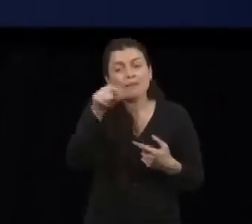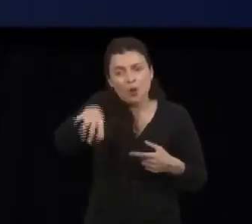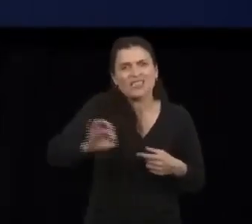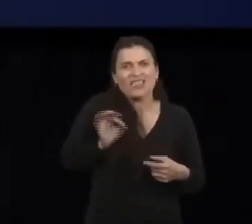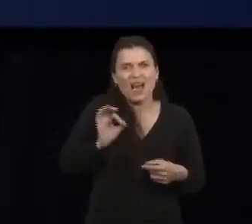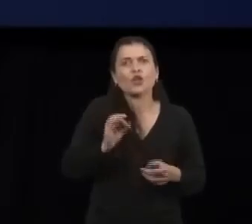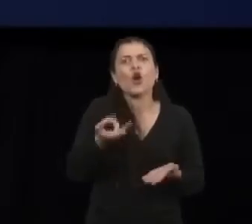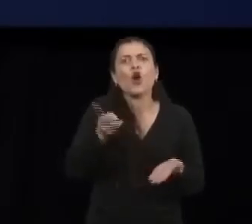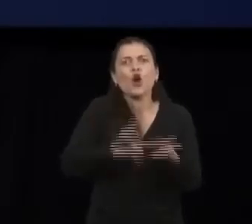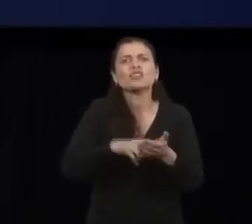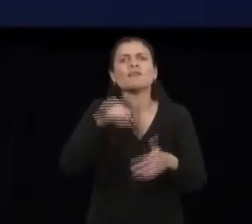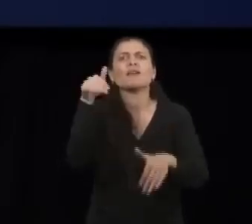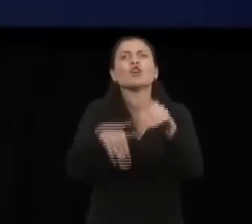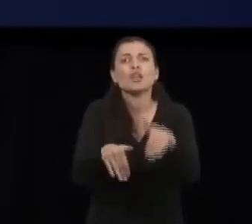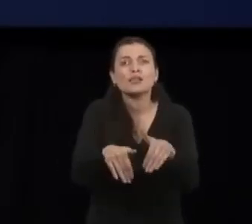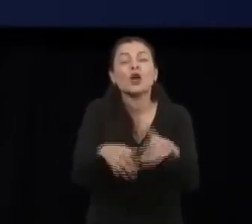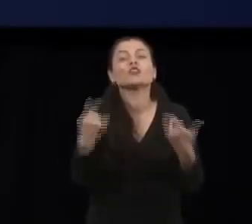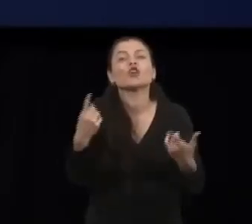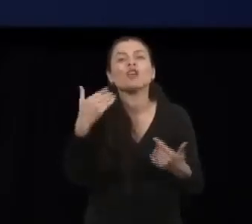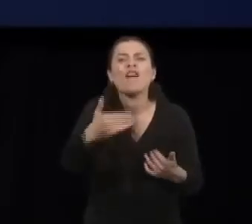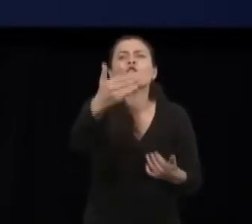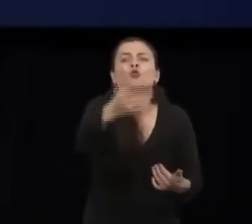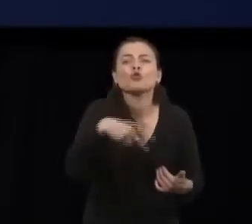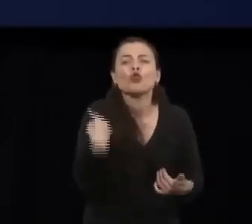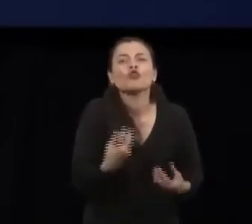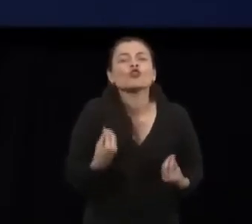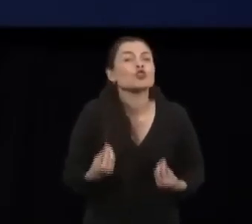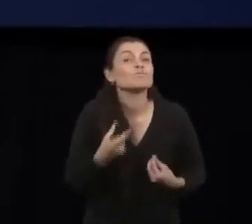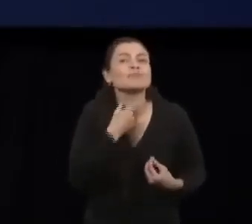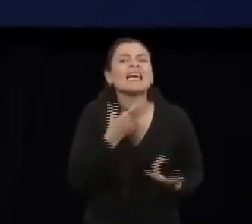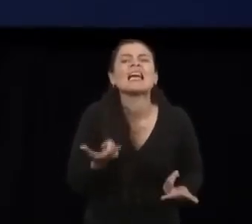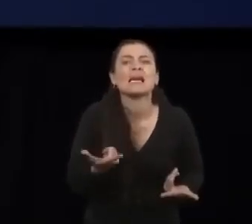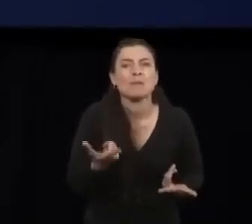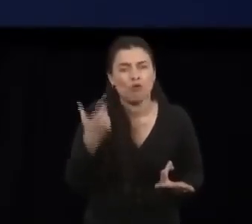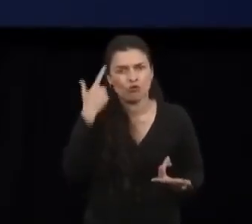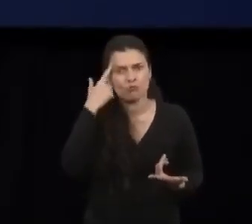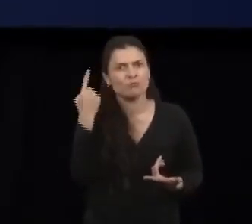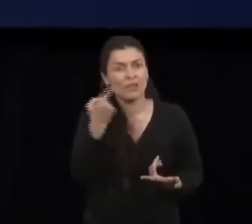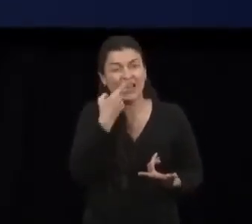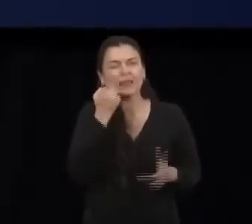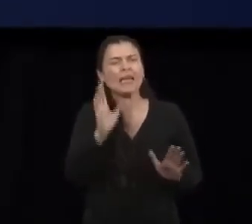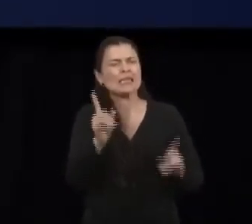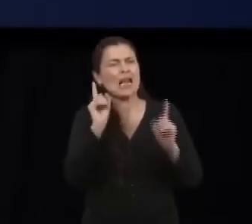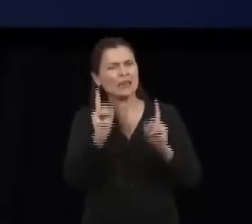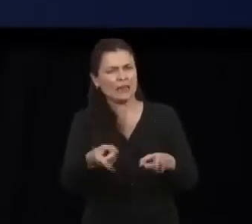And this is interesting because